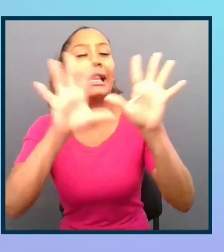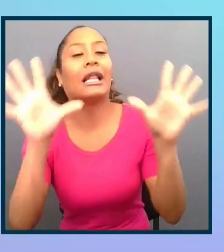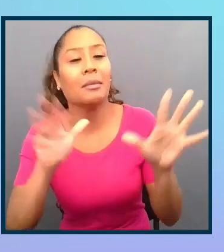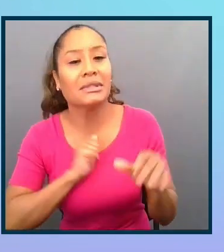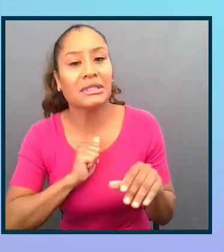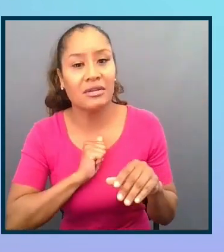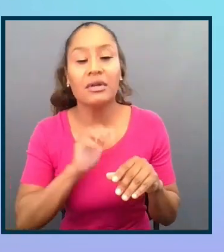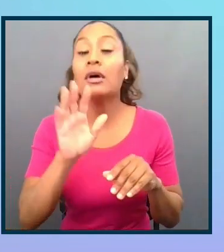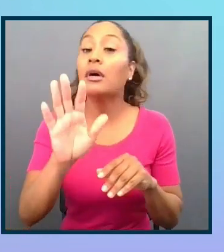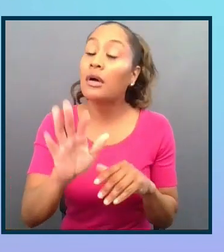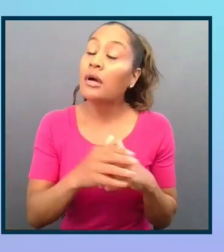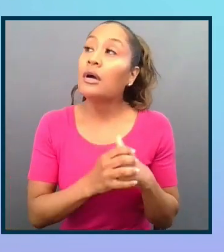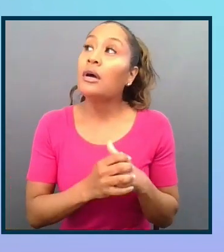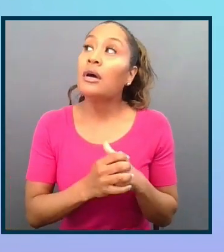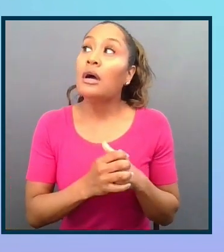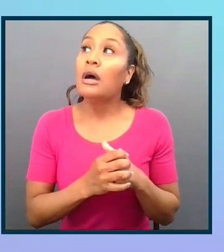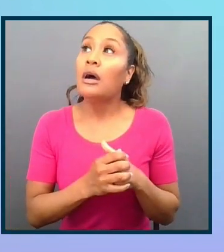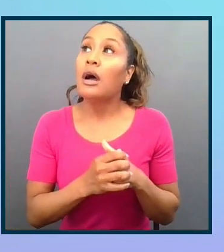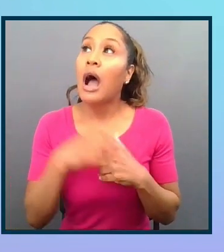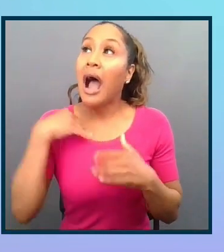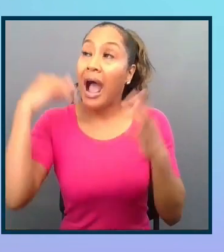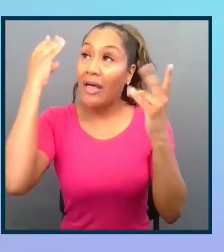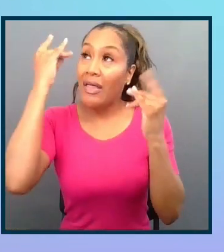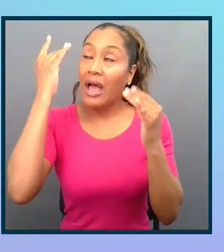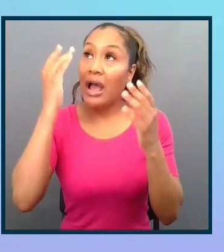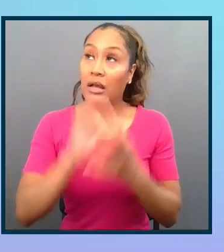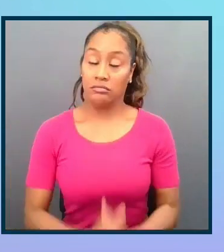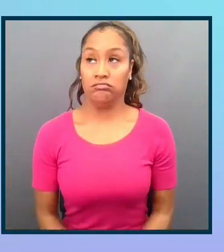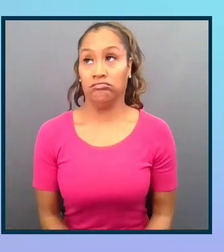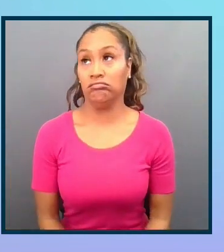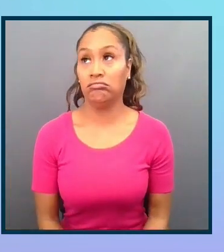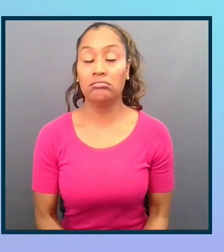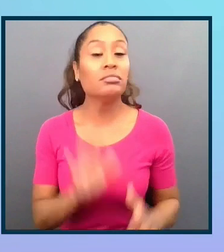I think, as a lot of folks say.